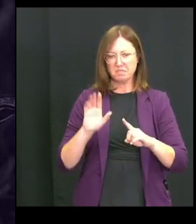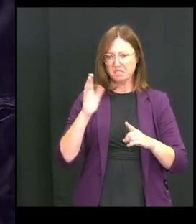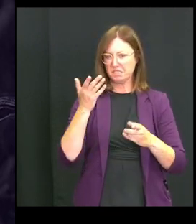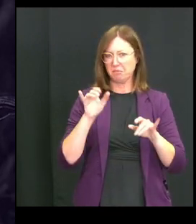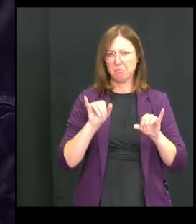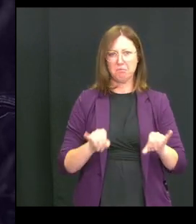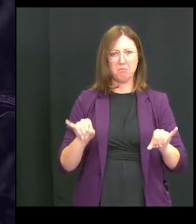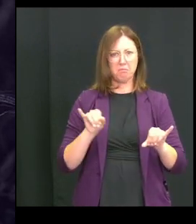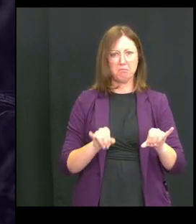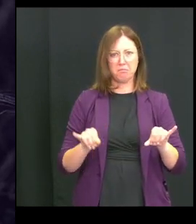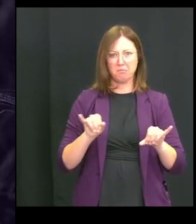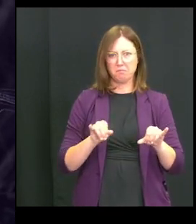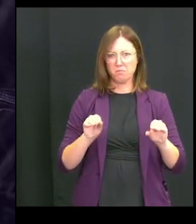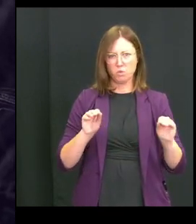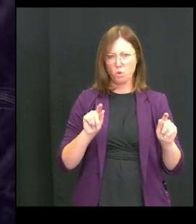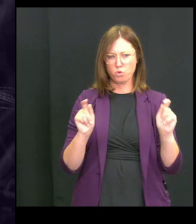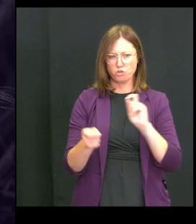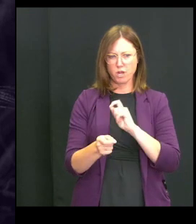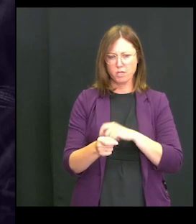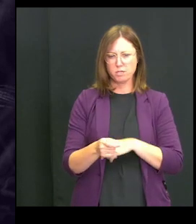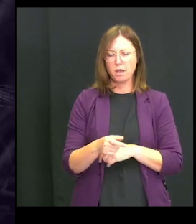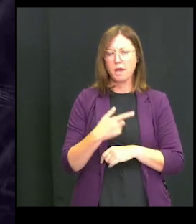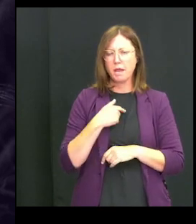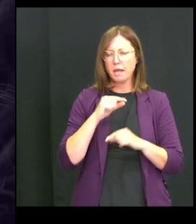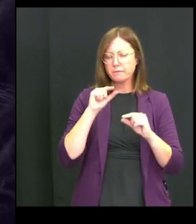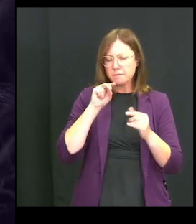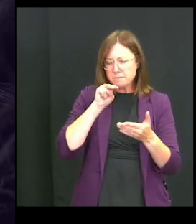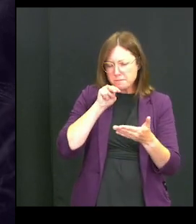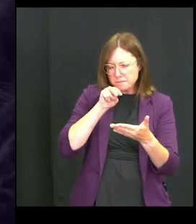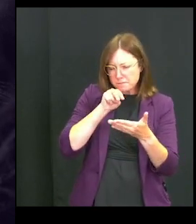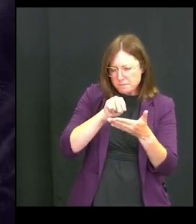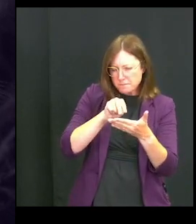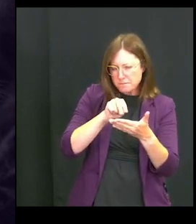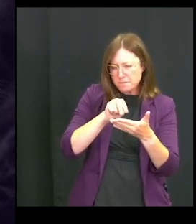If you squint really hard perhaps you can see on the graph